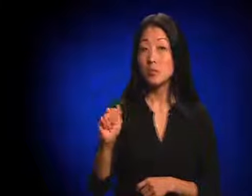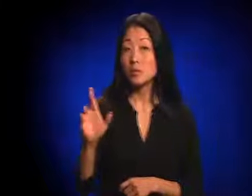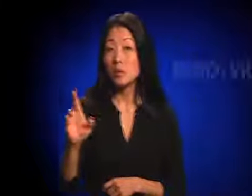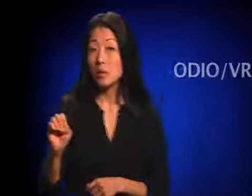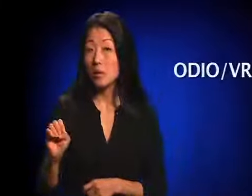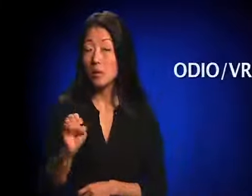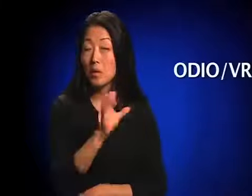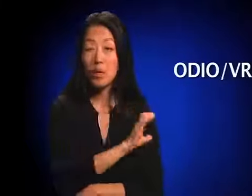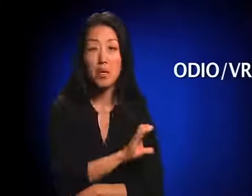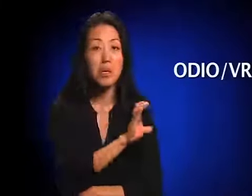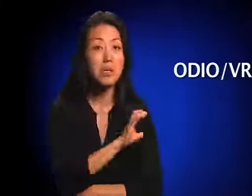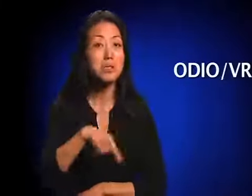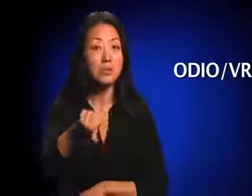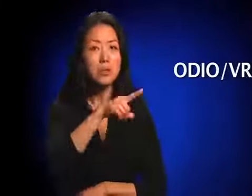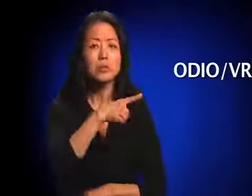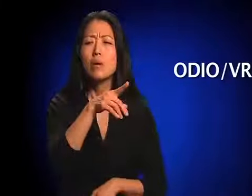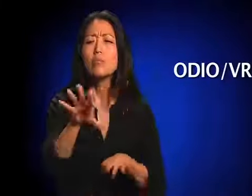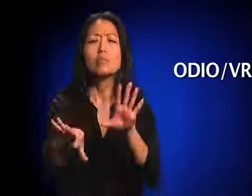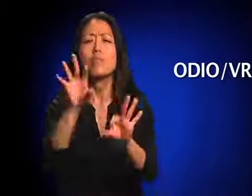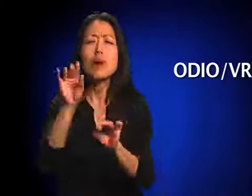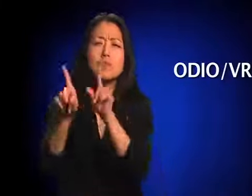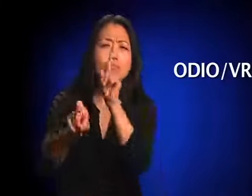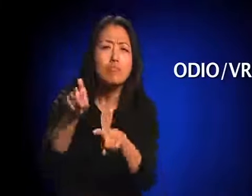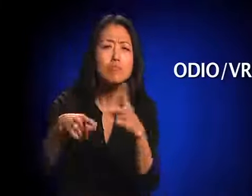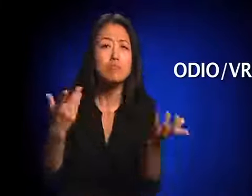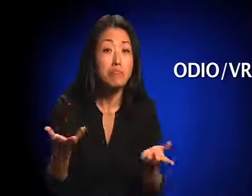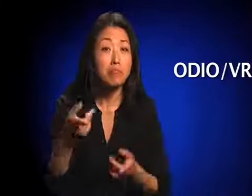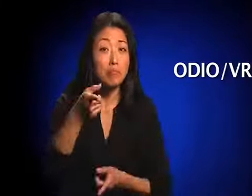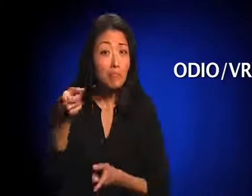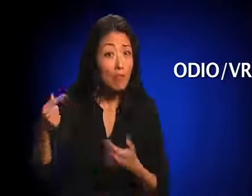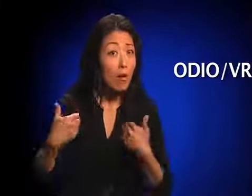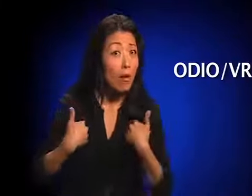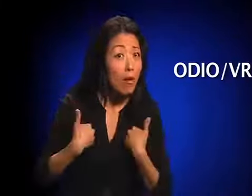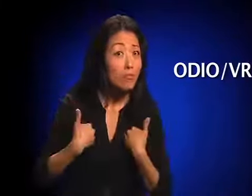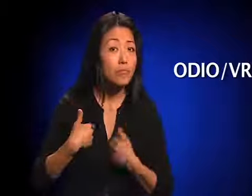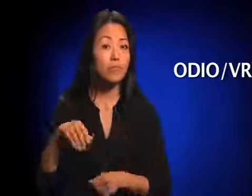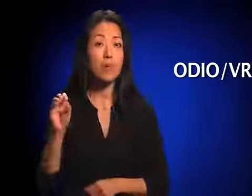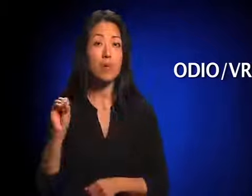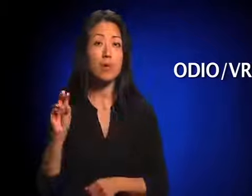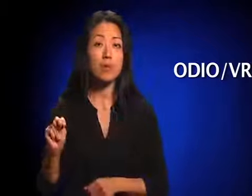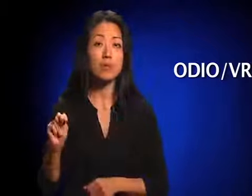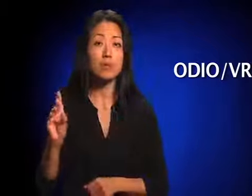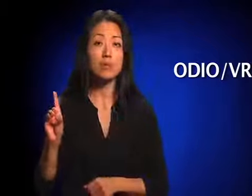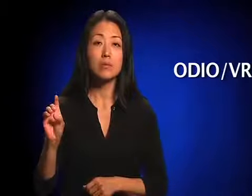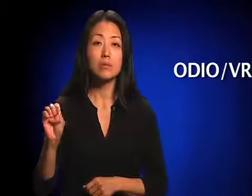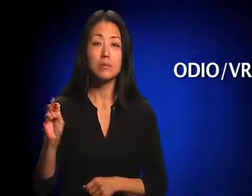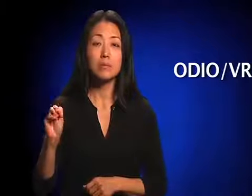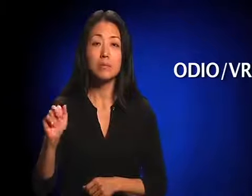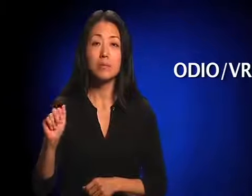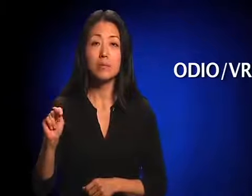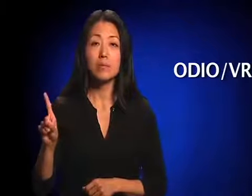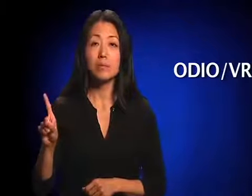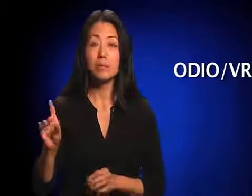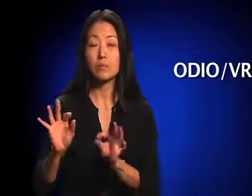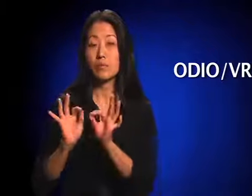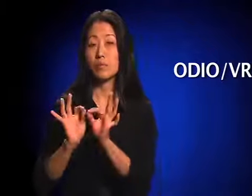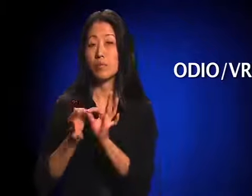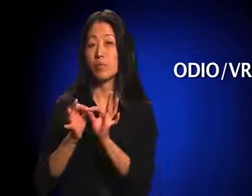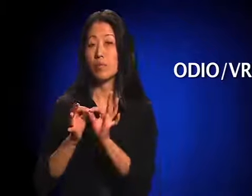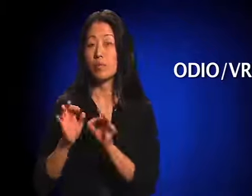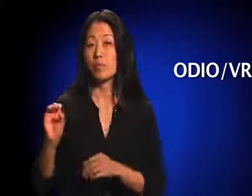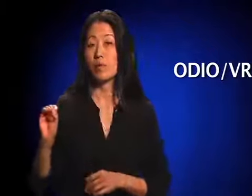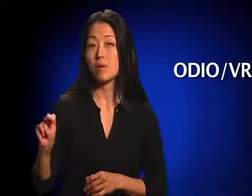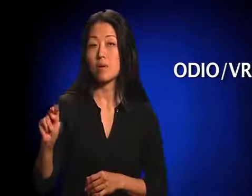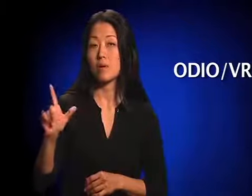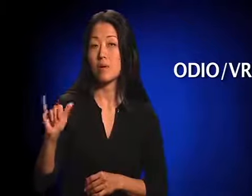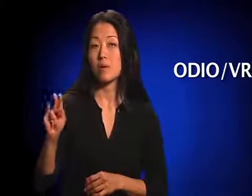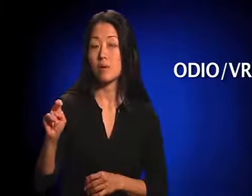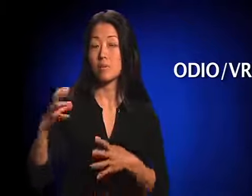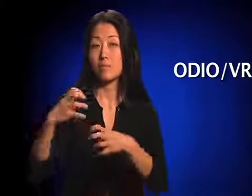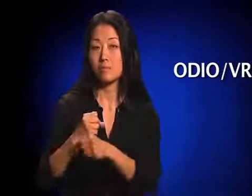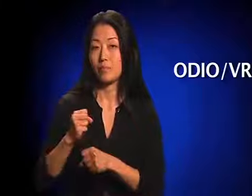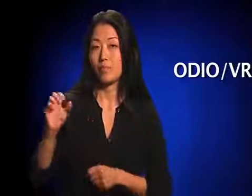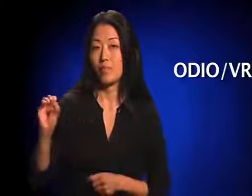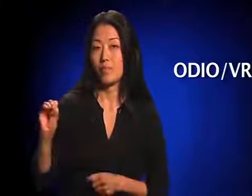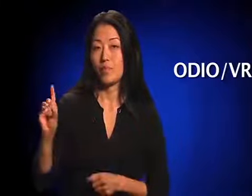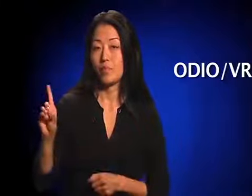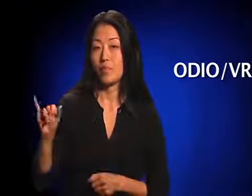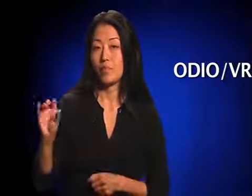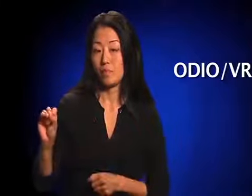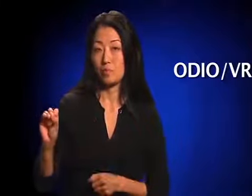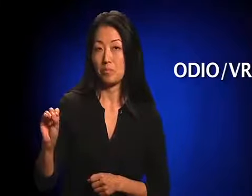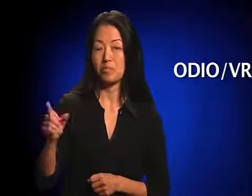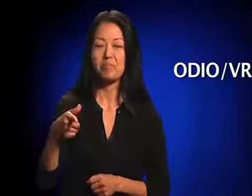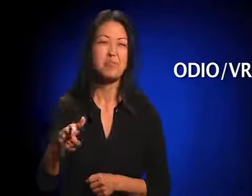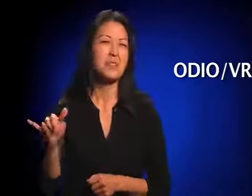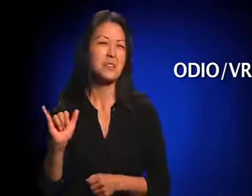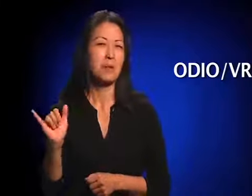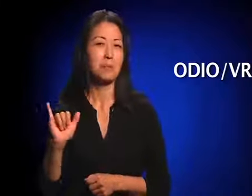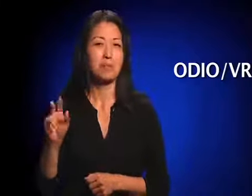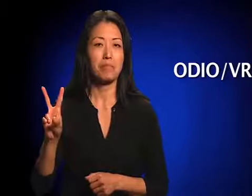to find out if they use on-demand interpreting online